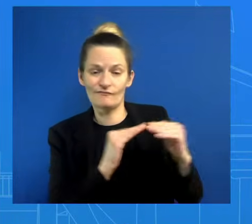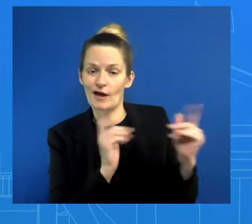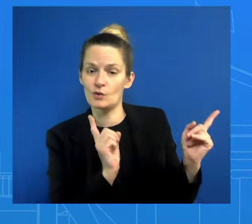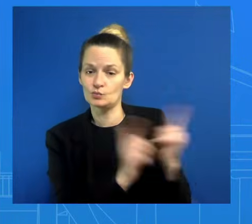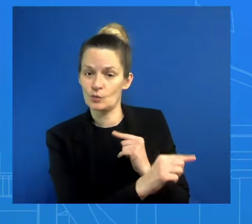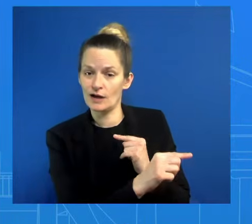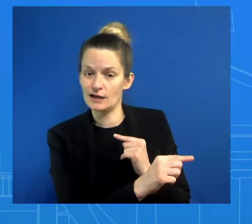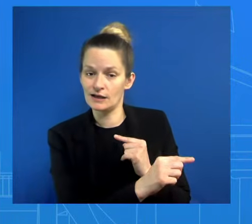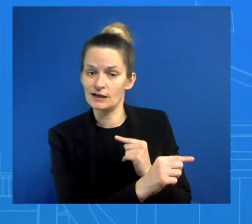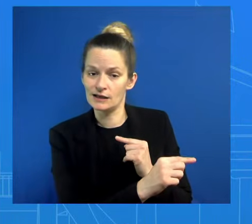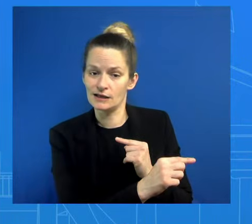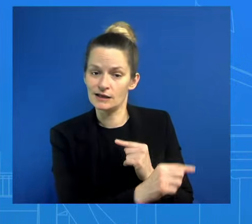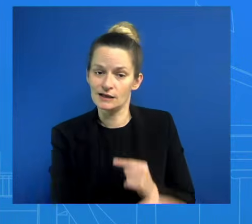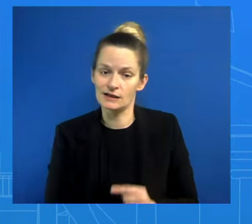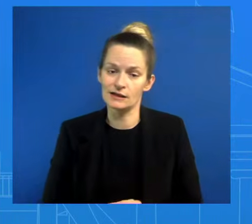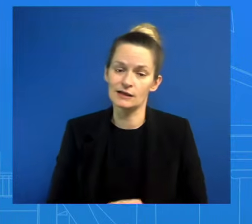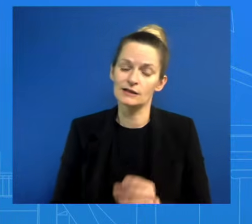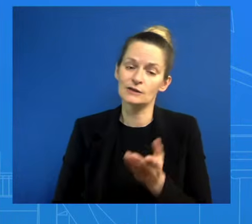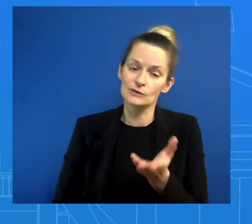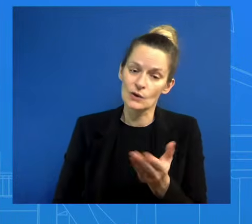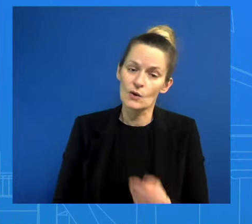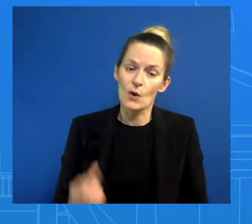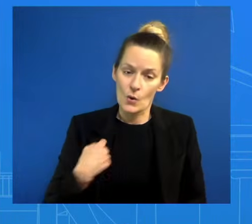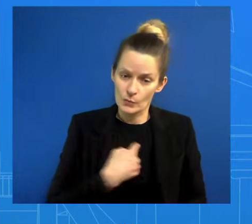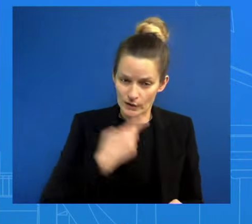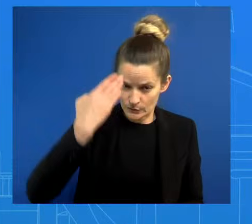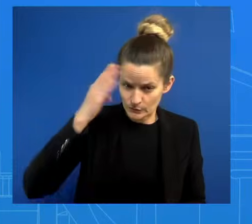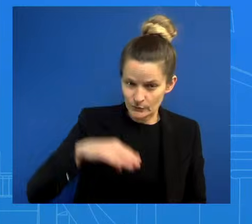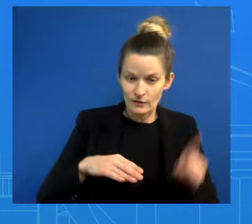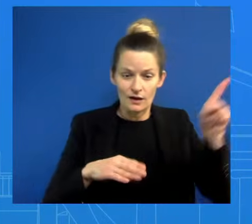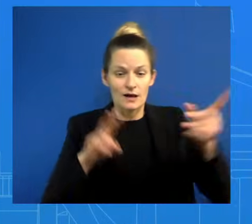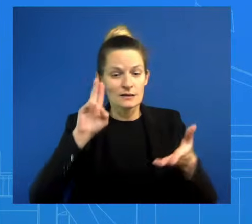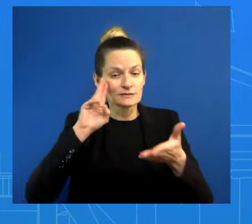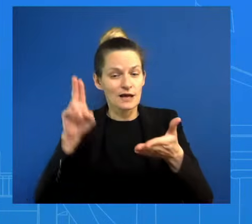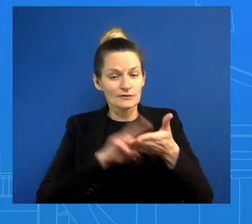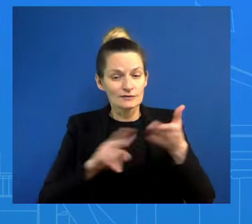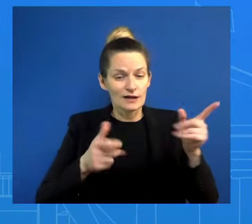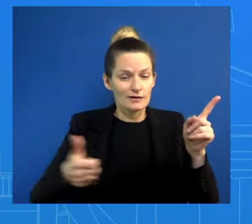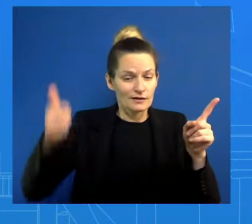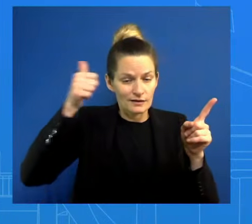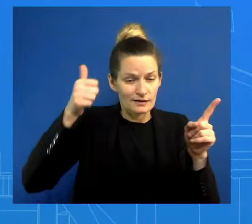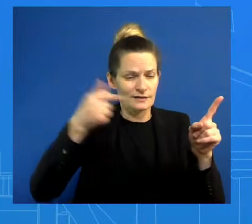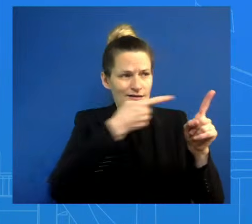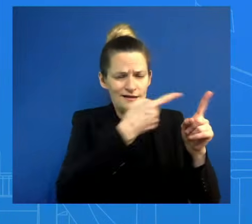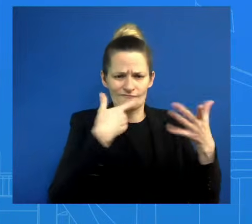saying that we were in intensive conversation to get -- to get Brittney home,